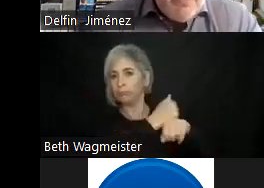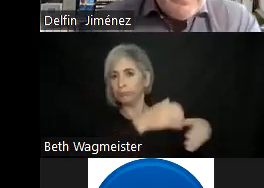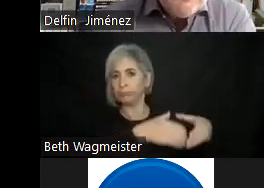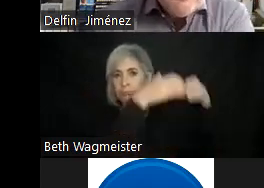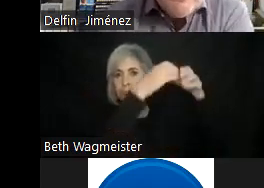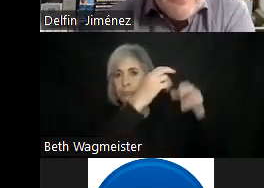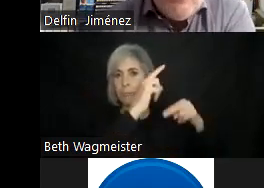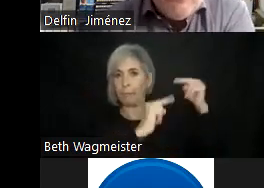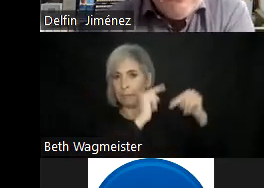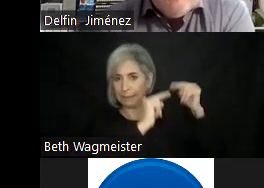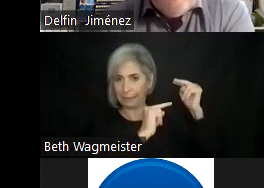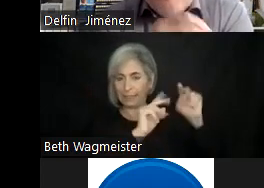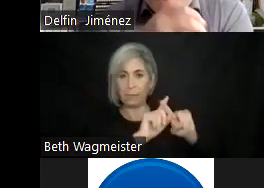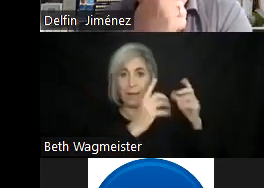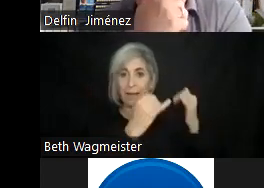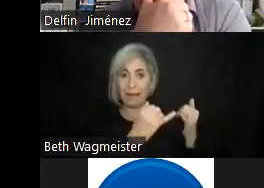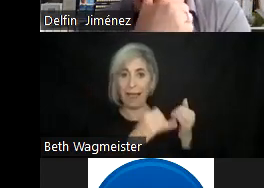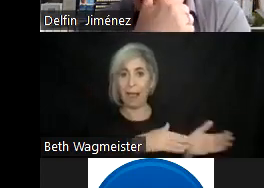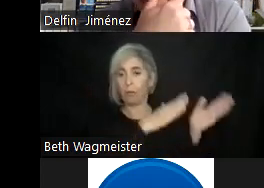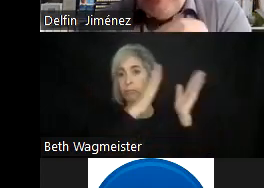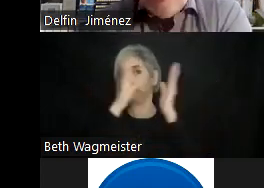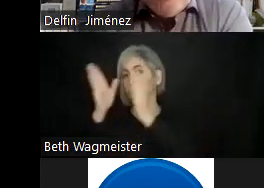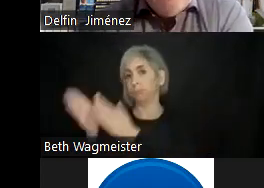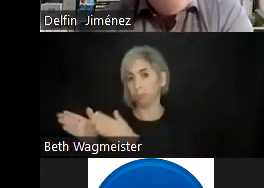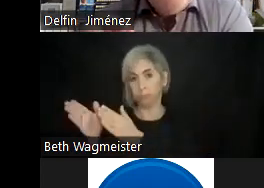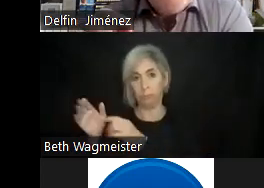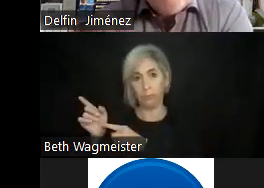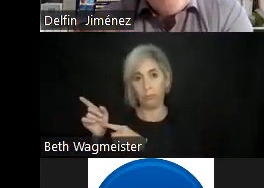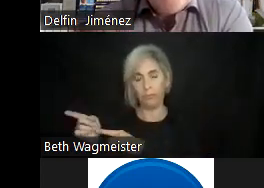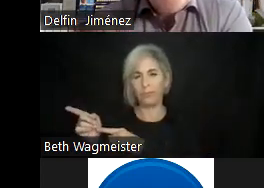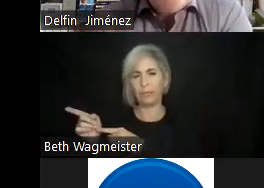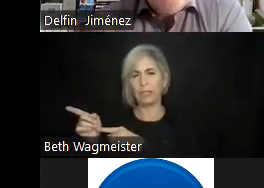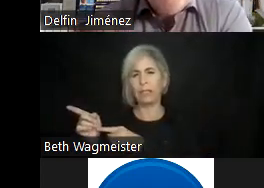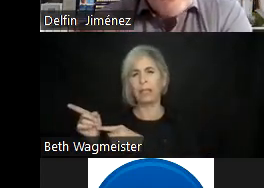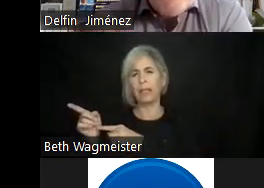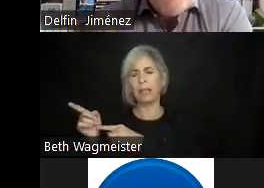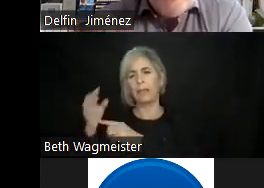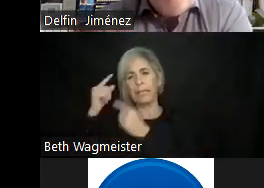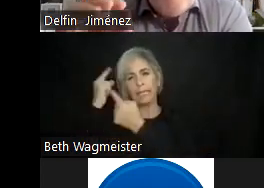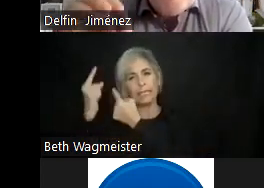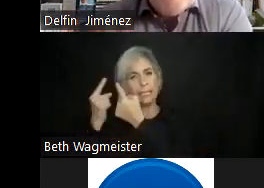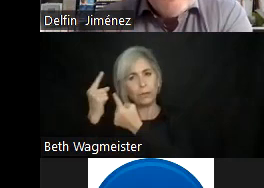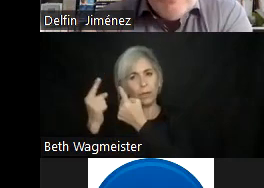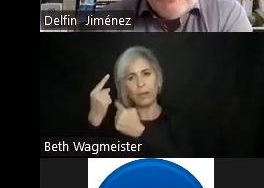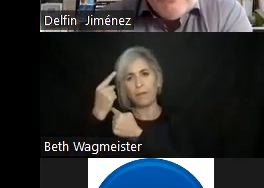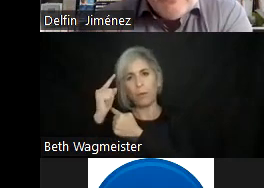But now in the revision, the exceptional consideration is for existing buildings.